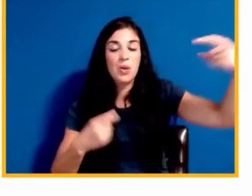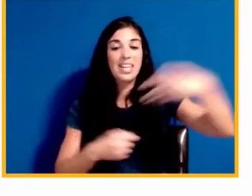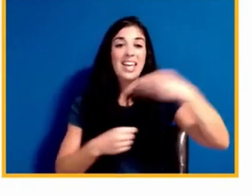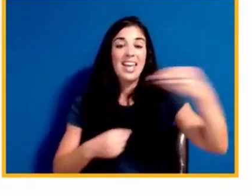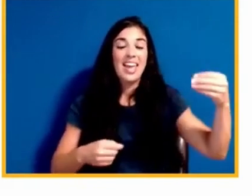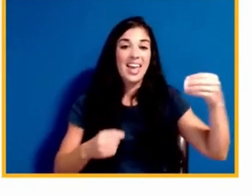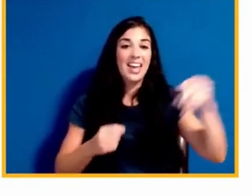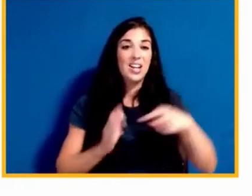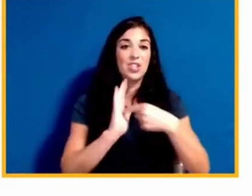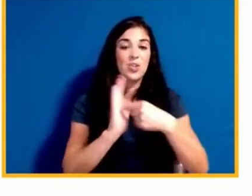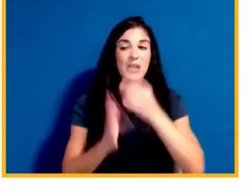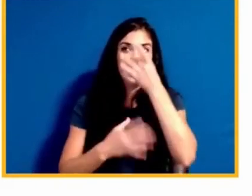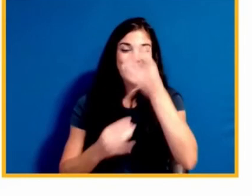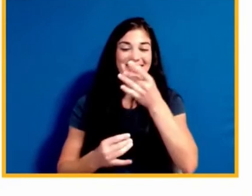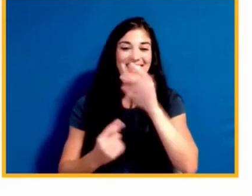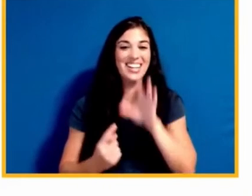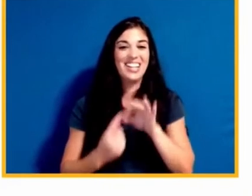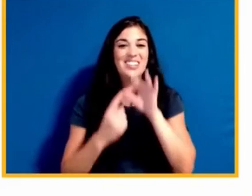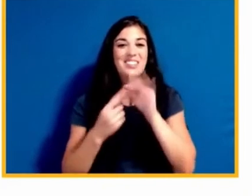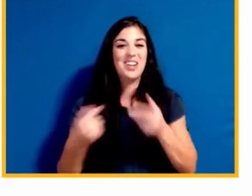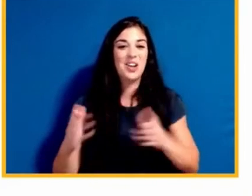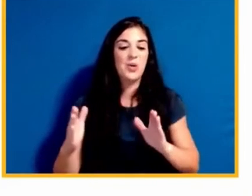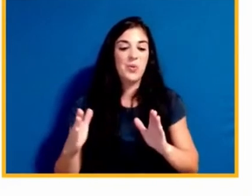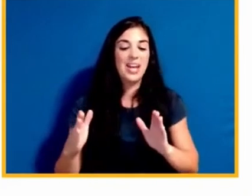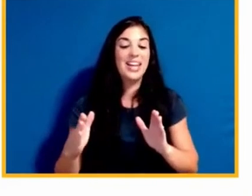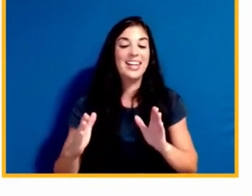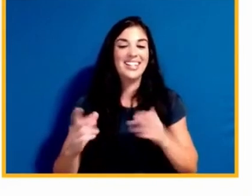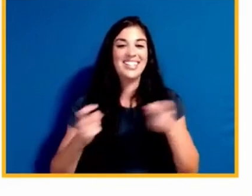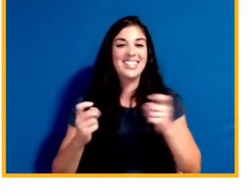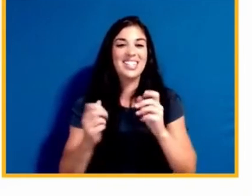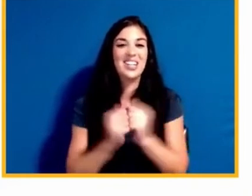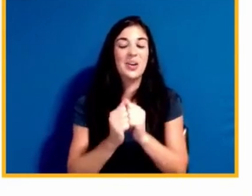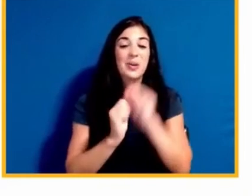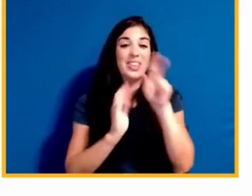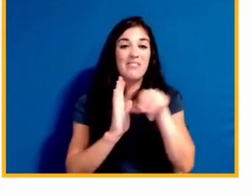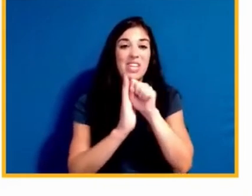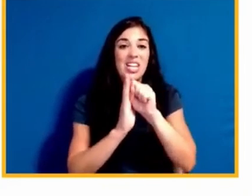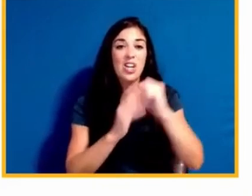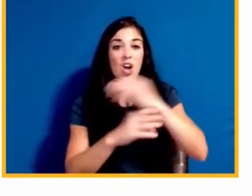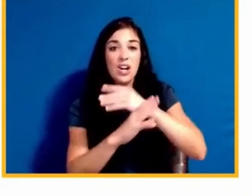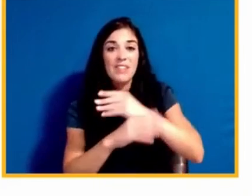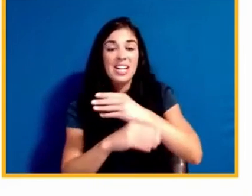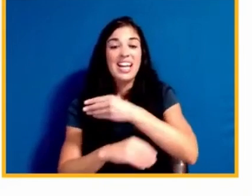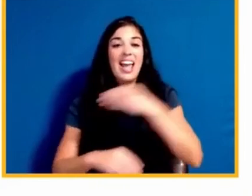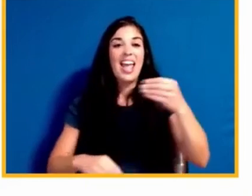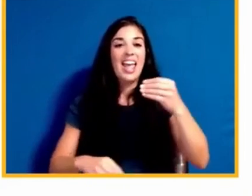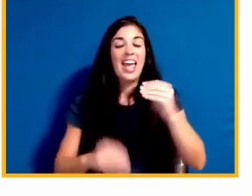new unique ways of dealing with videography as well as just as continuing